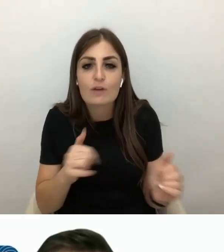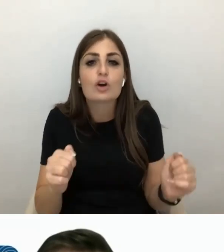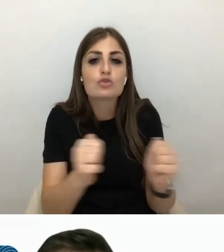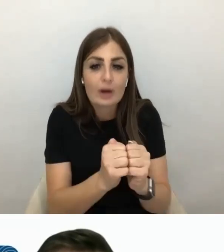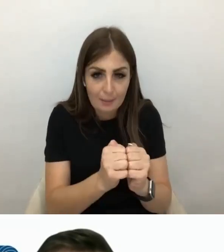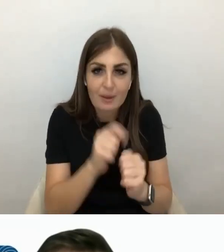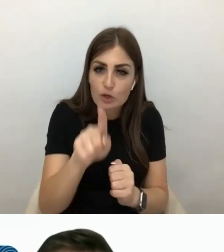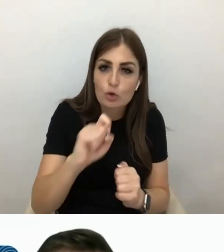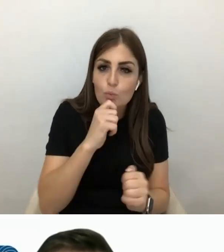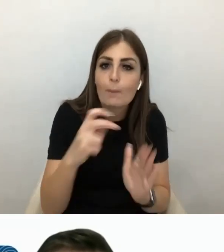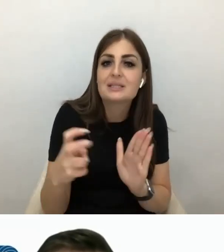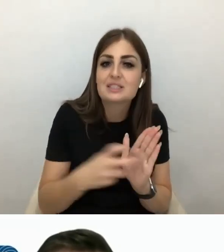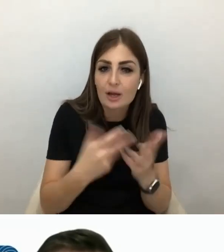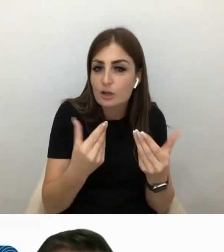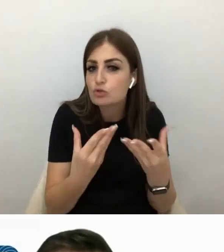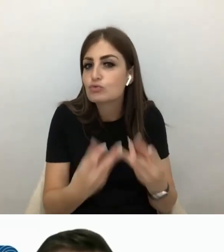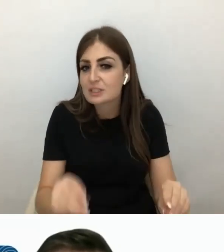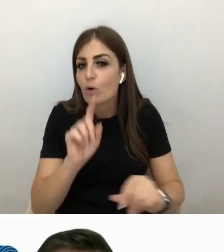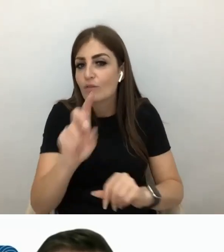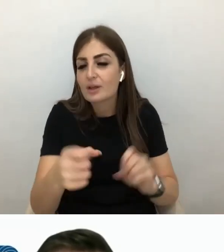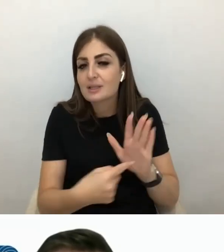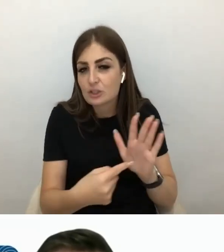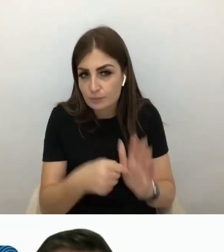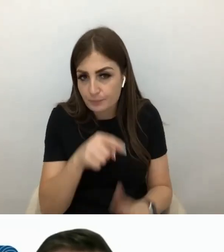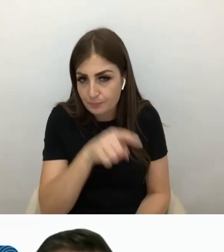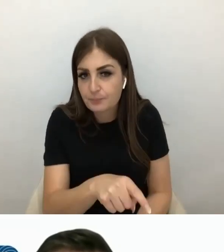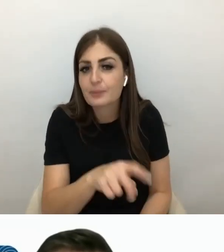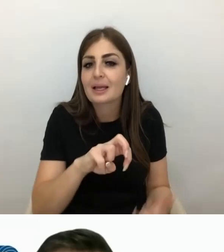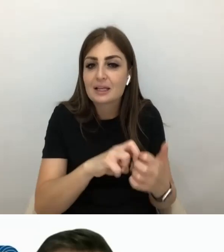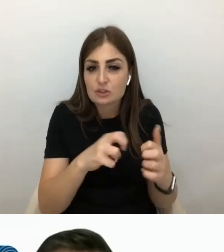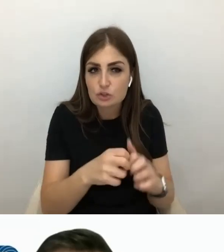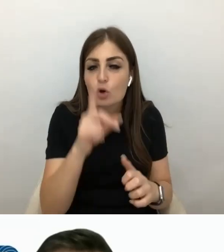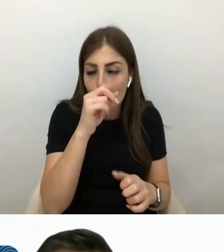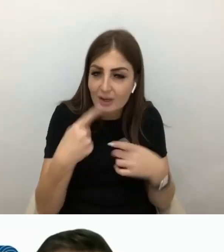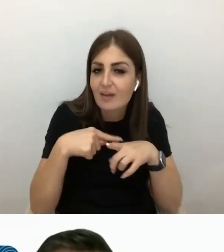you will be signing to resolve the matter, then we can offer a follow up appointment.